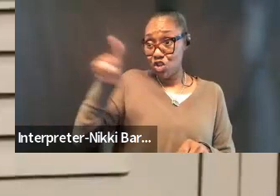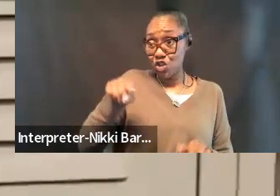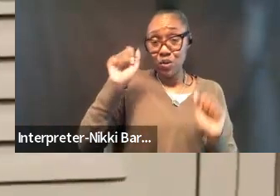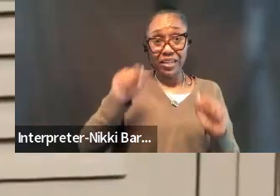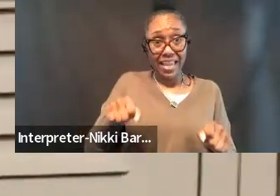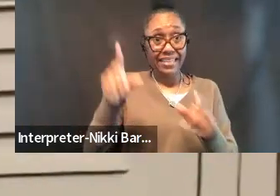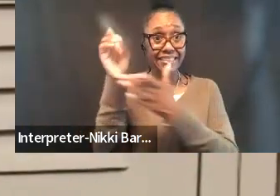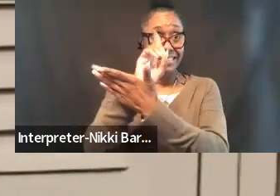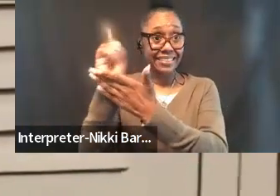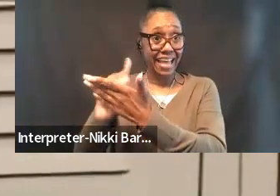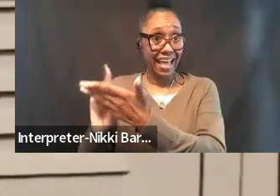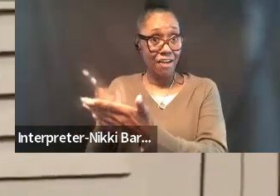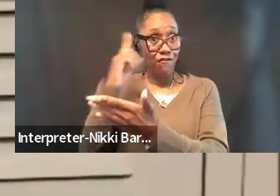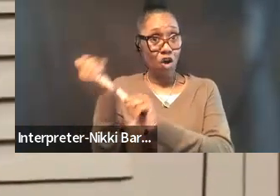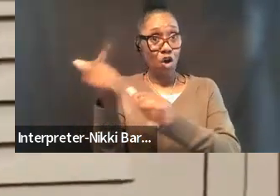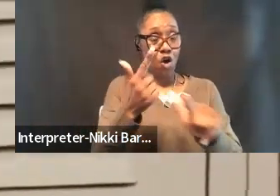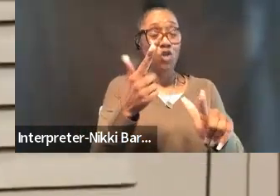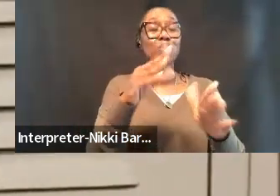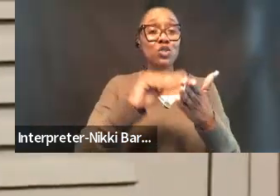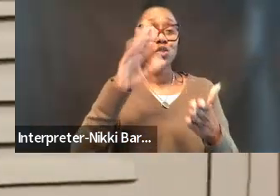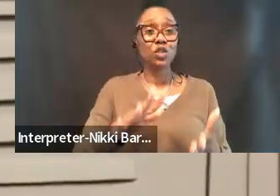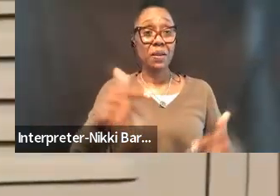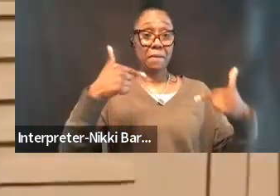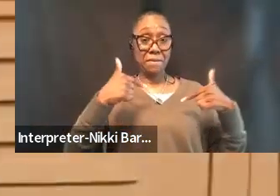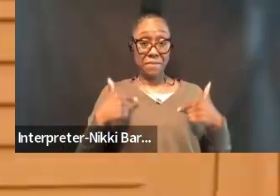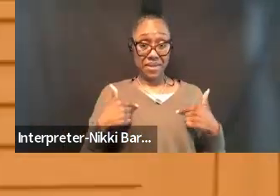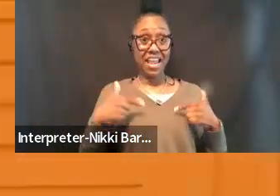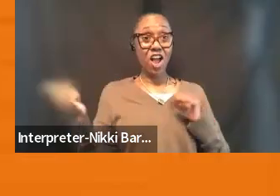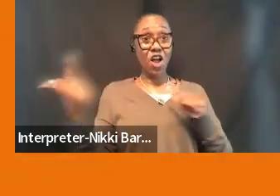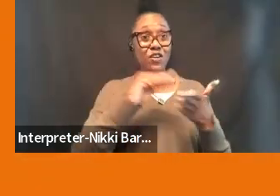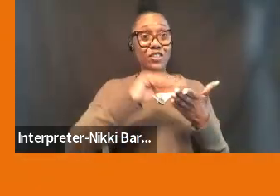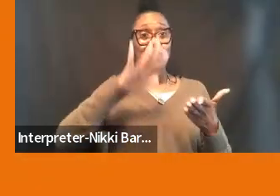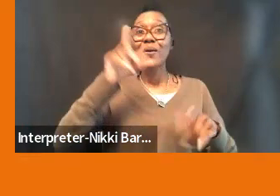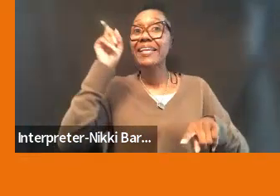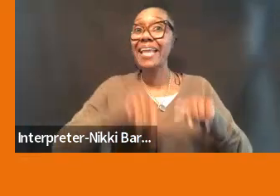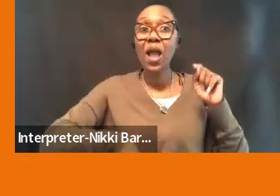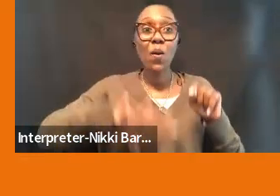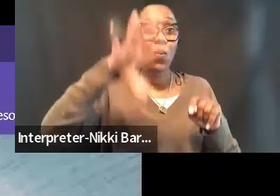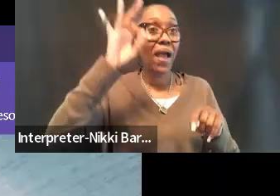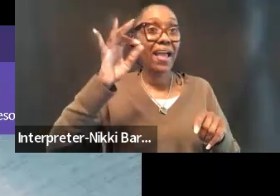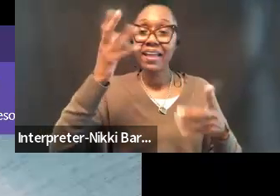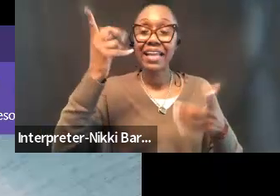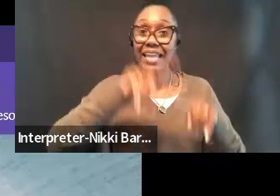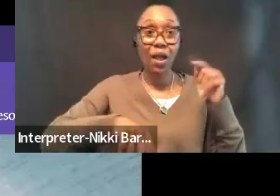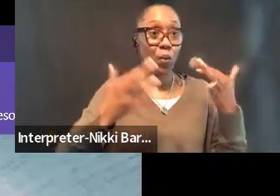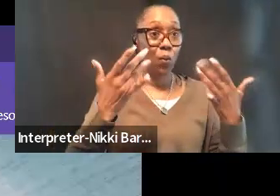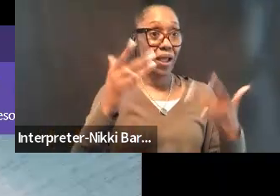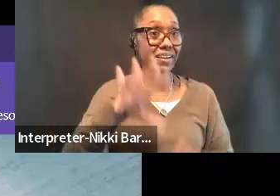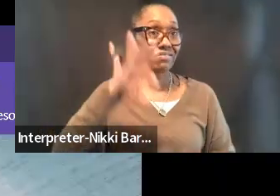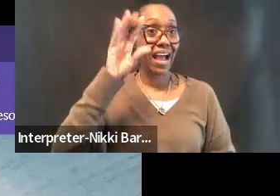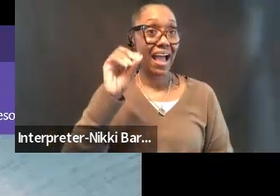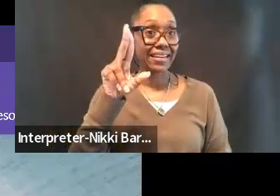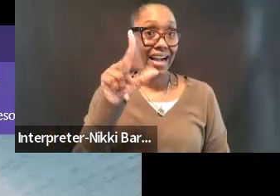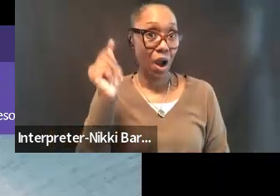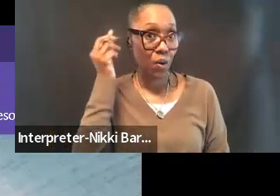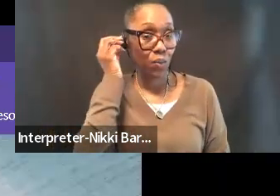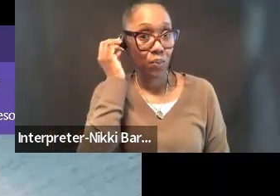Along with my entire generation can't wait to find out. You you